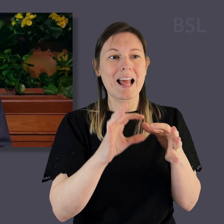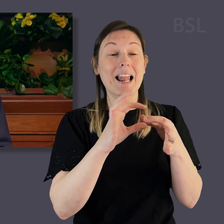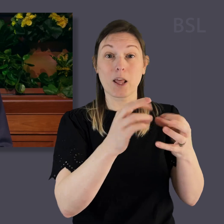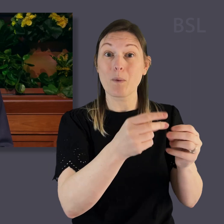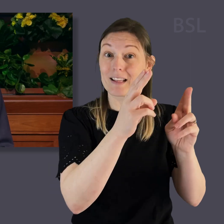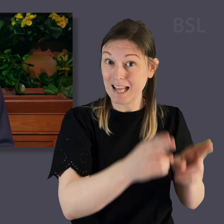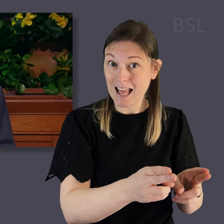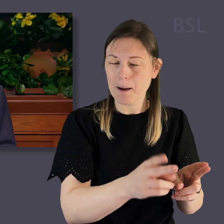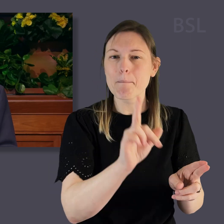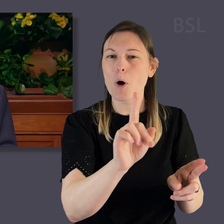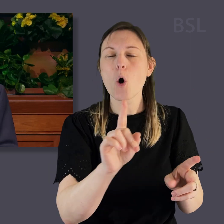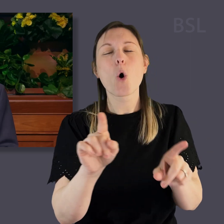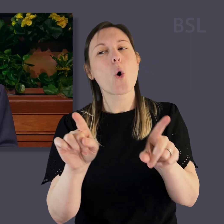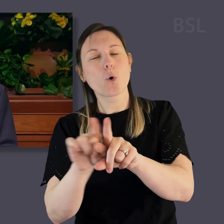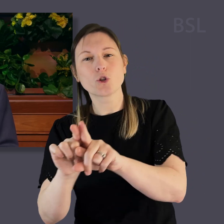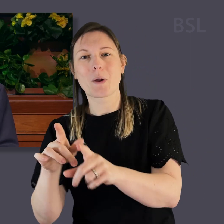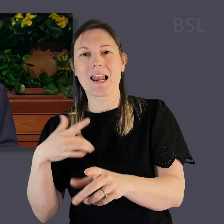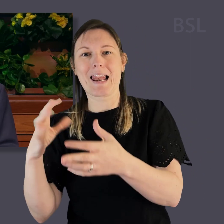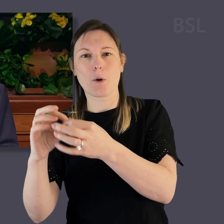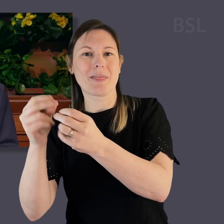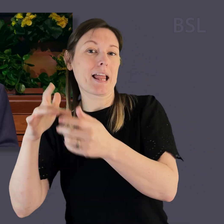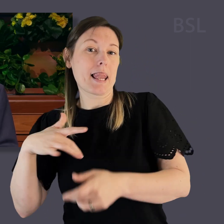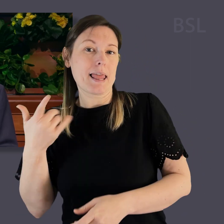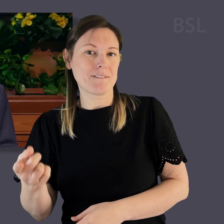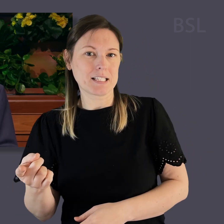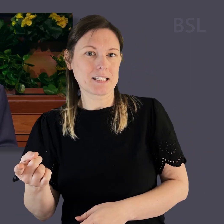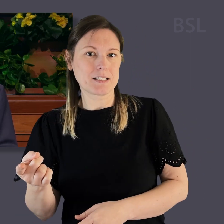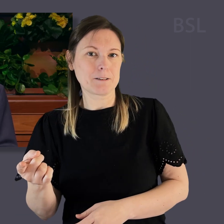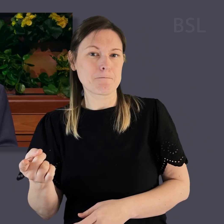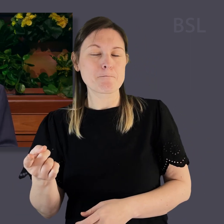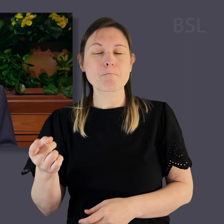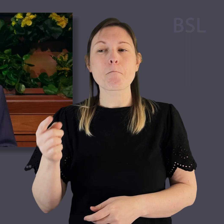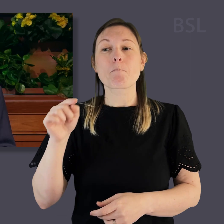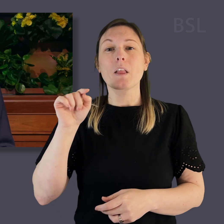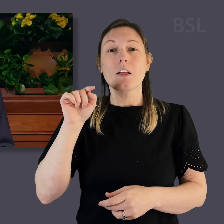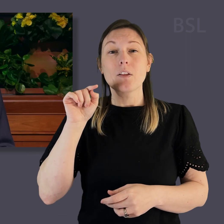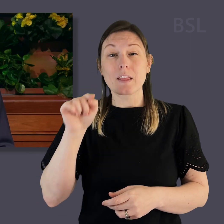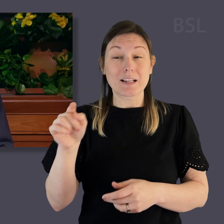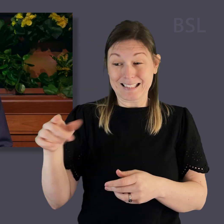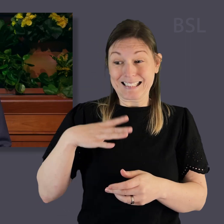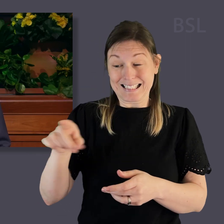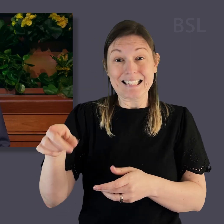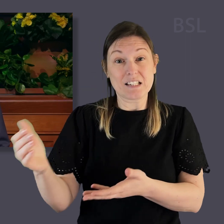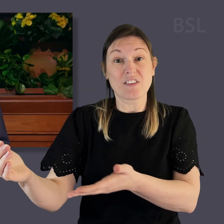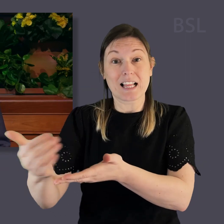to the dead and the living that cannot be lightly passed over as pertaining to our salvation.